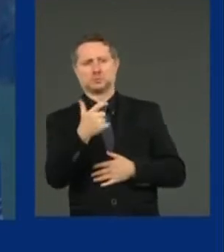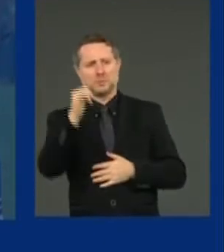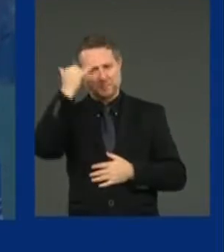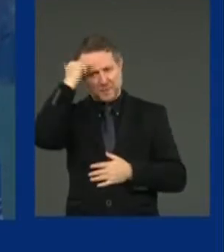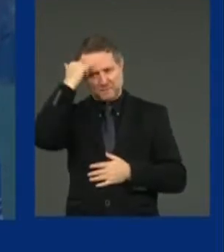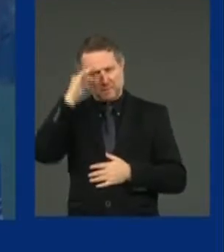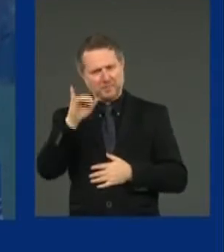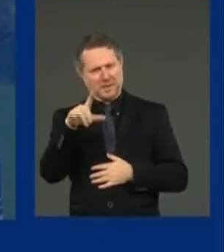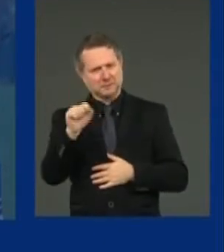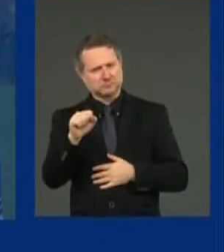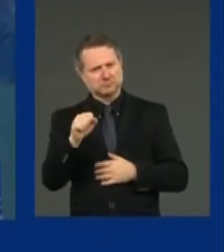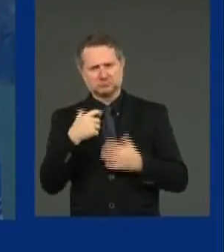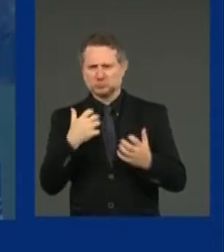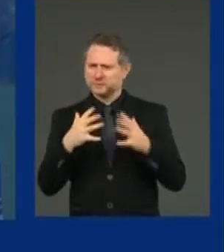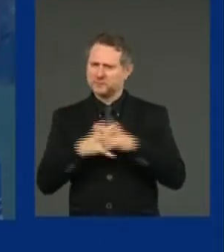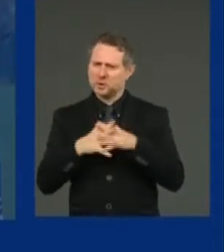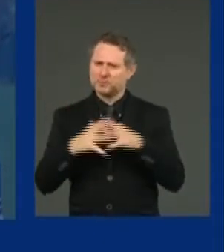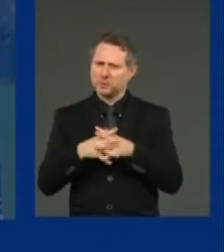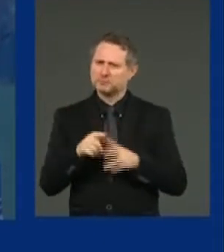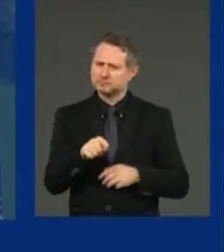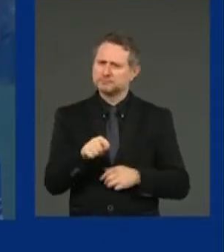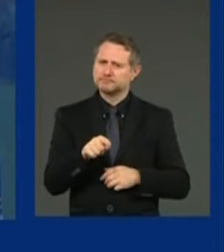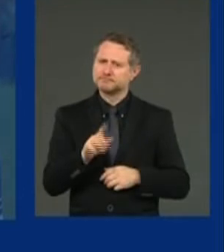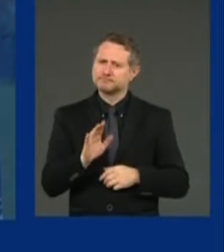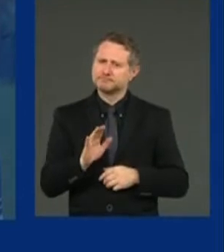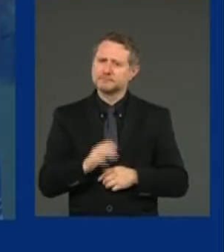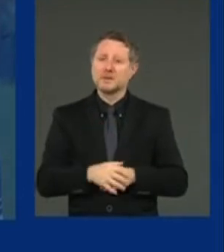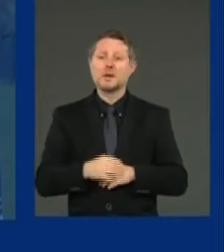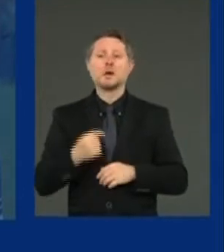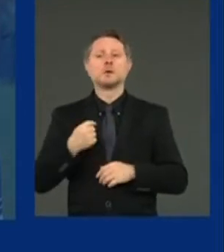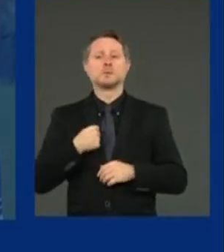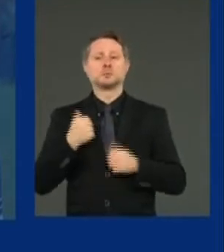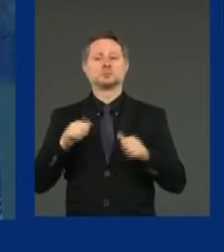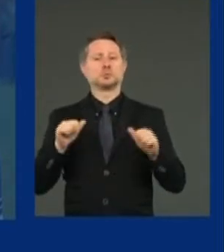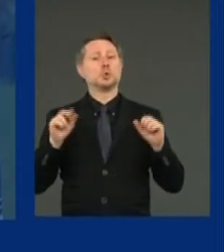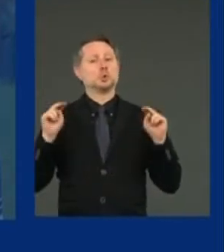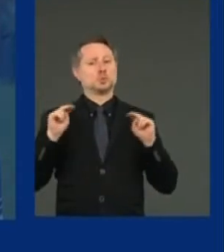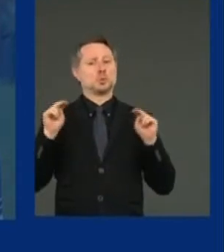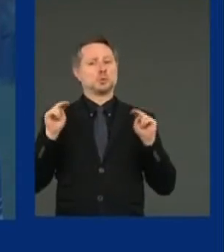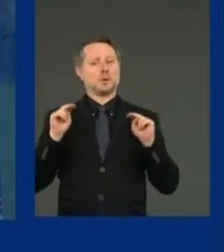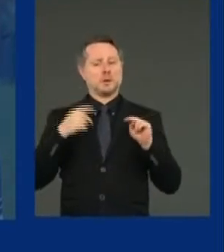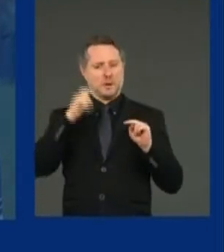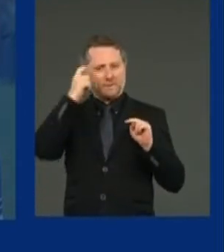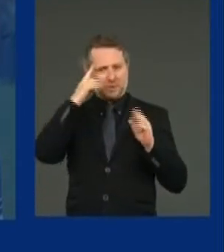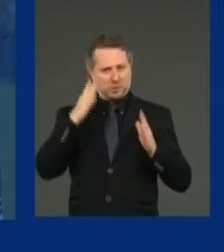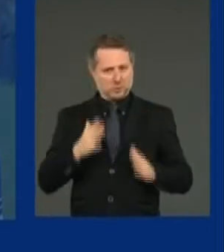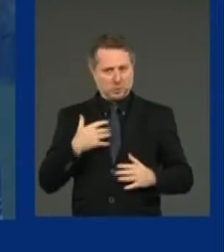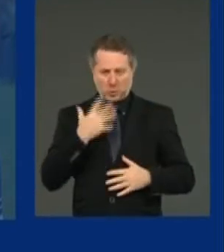PERSONAL DISCLOSURE, I WANT TO WATCH THE BUFFALO BILLS. BUT, I AM STILL OBJECTIVE, I'M